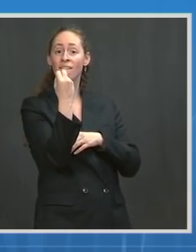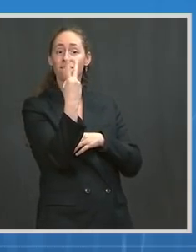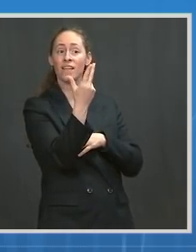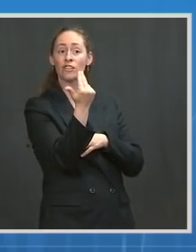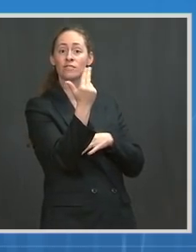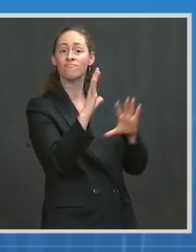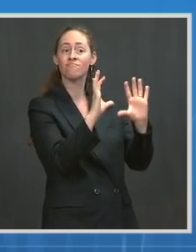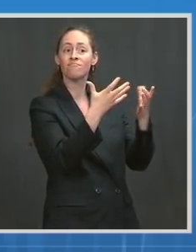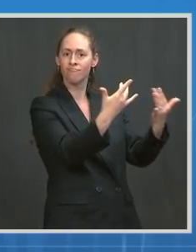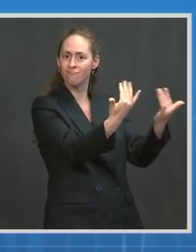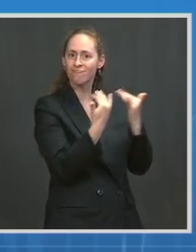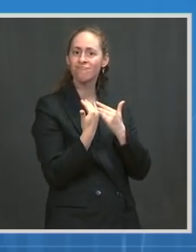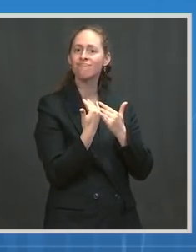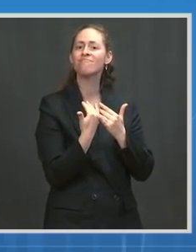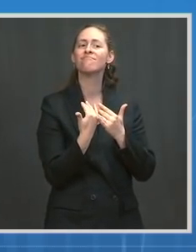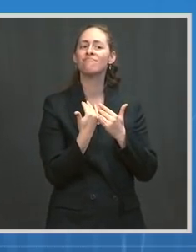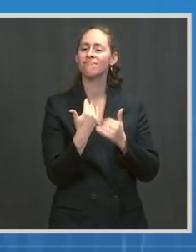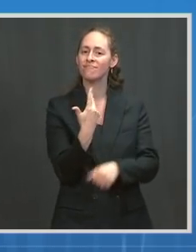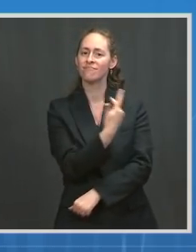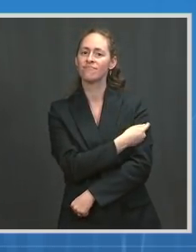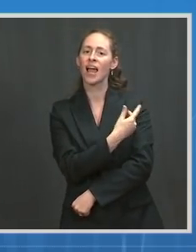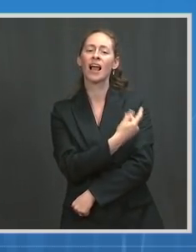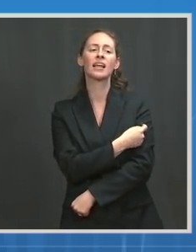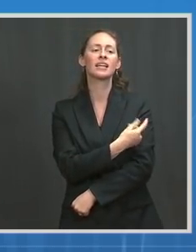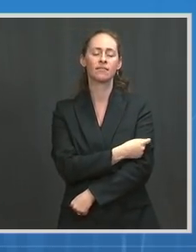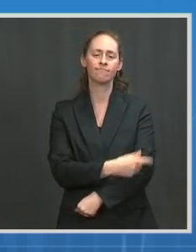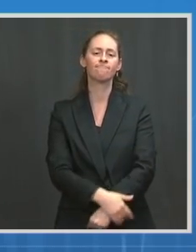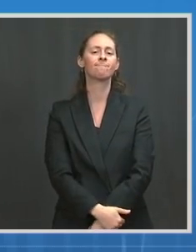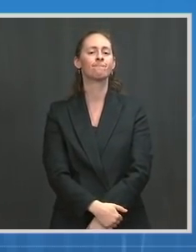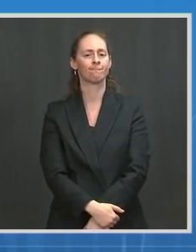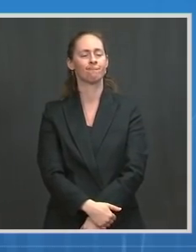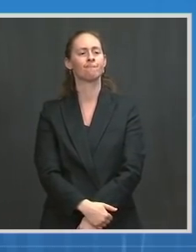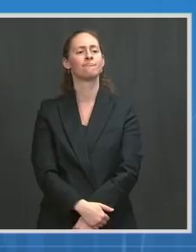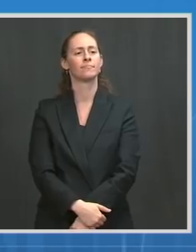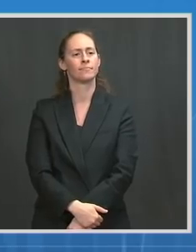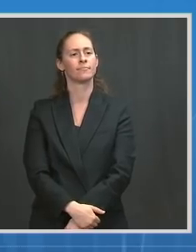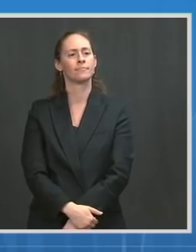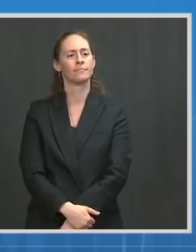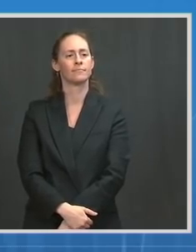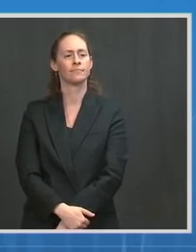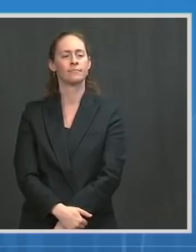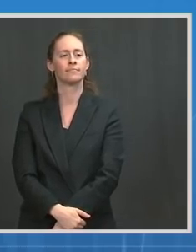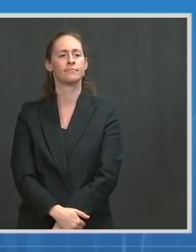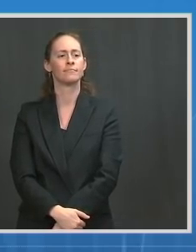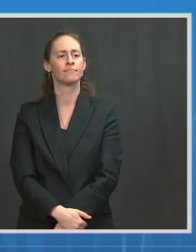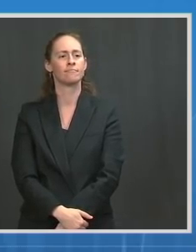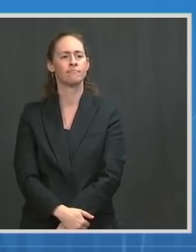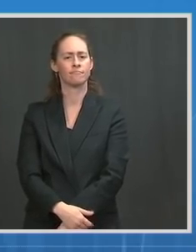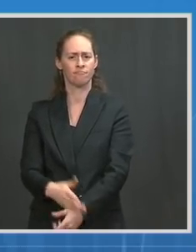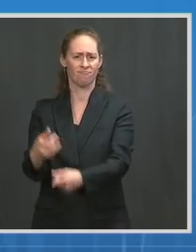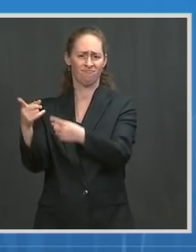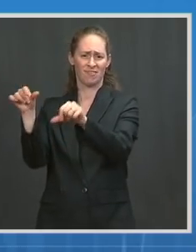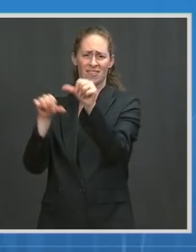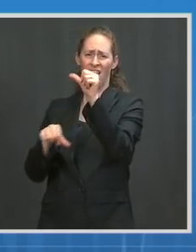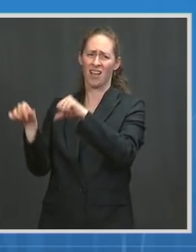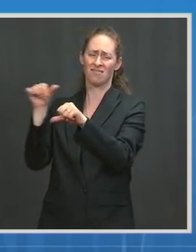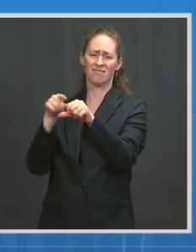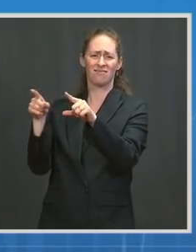that has emerged just in the last week. That science has been in three areas: One is the effectiveness of the vaccines in general,